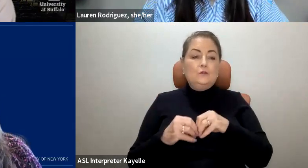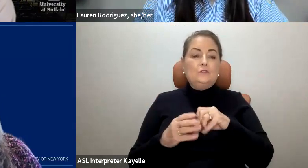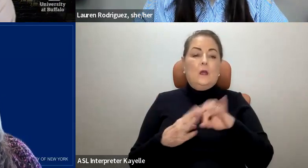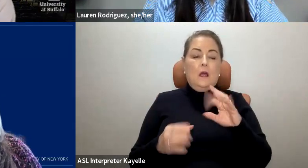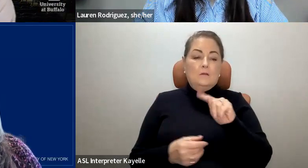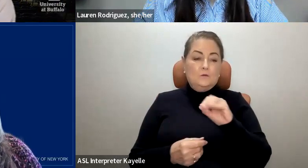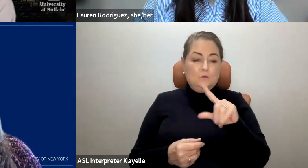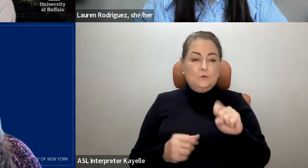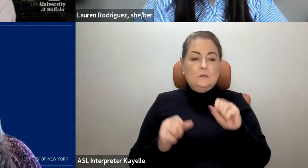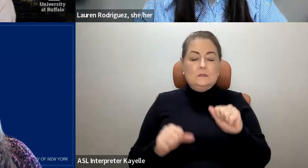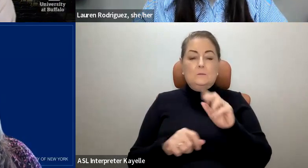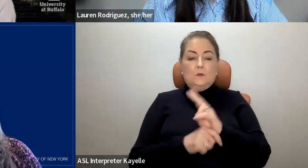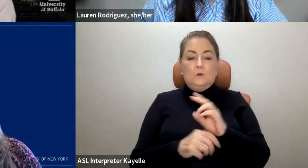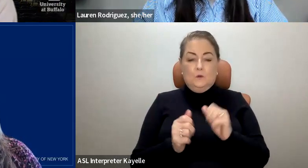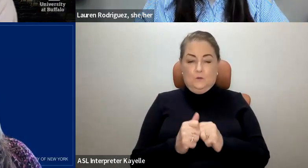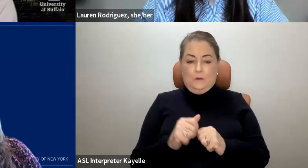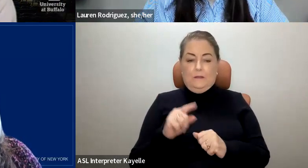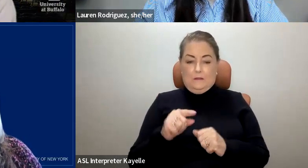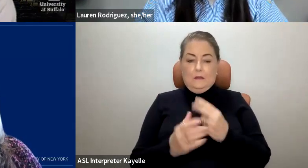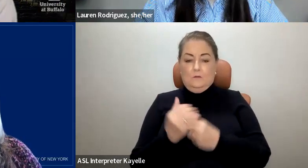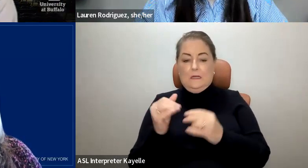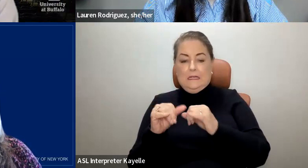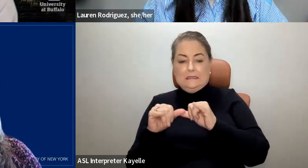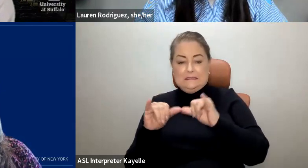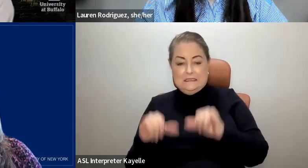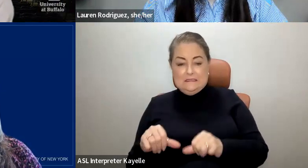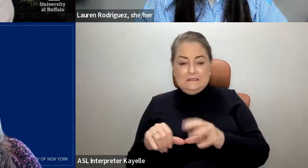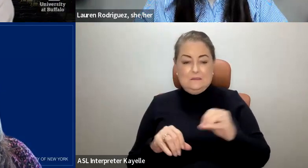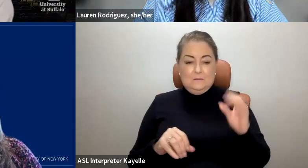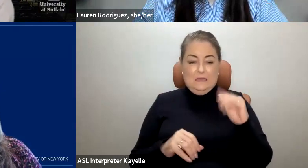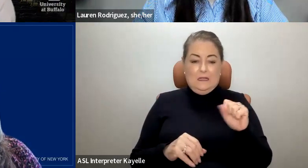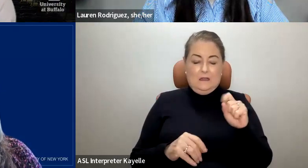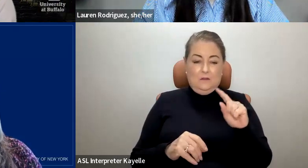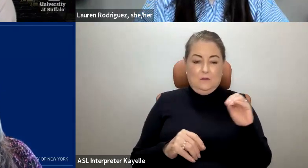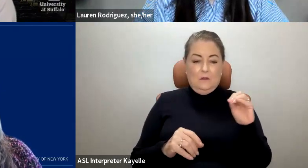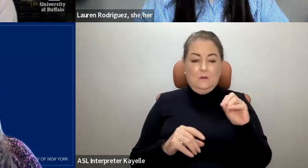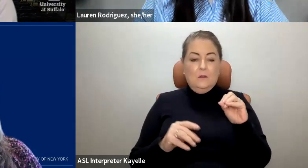used with the LMS at both the system and the campus level. And as you'll hear as we go through the session, it's a very